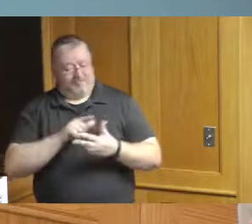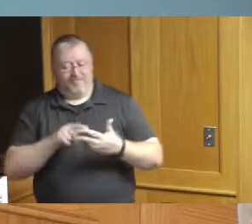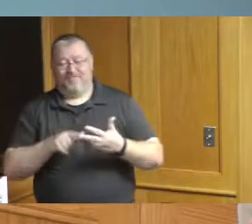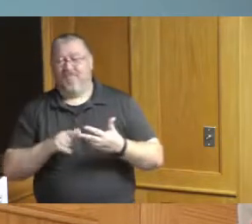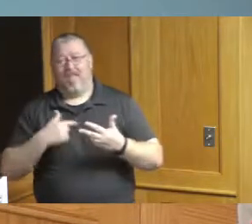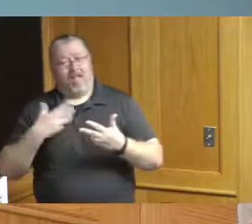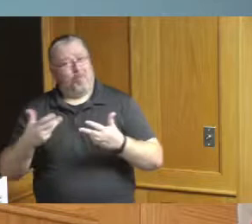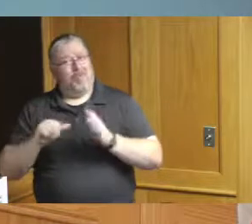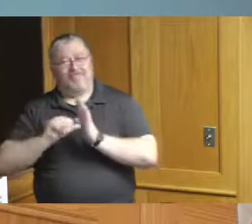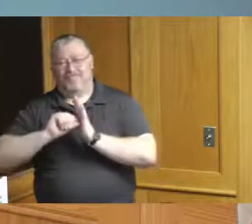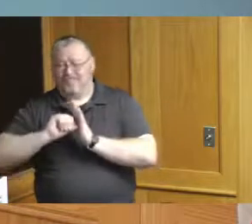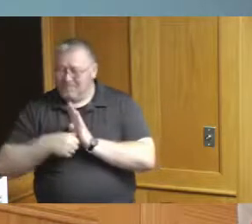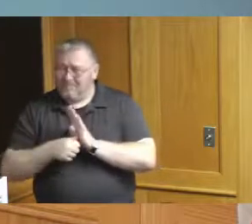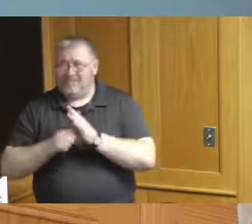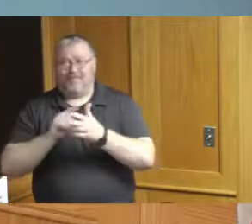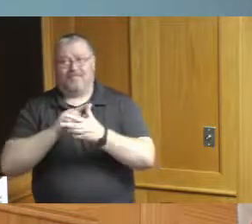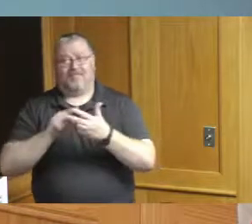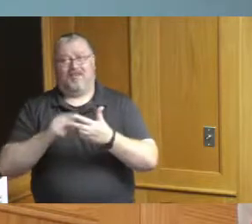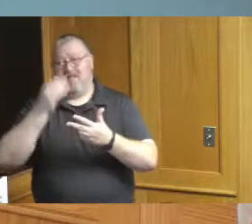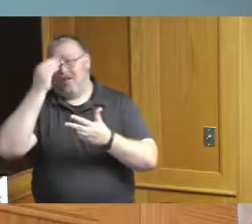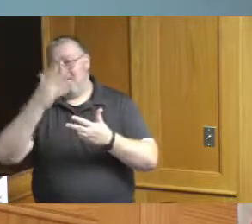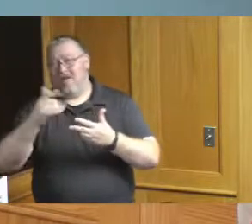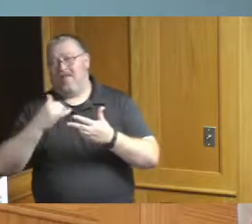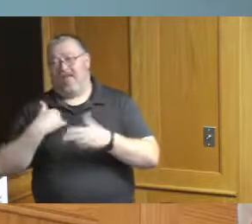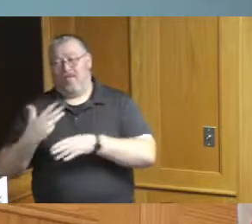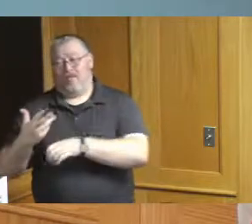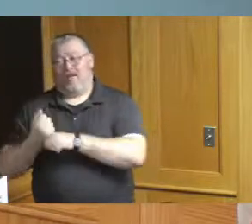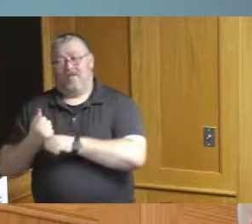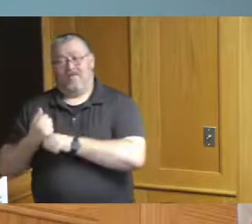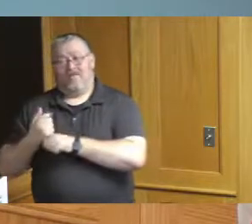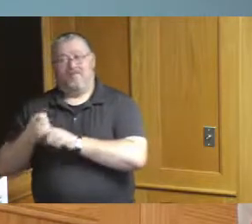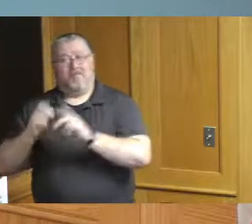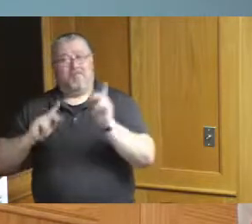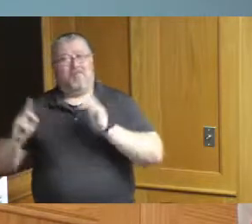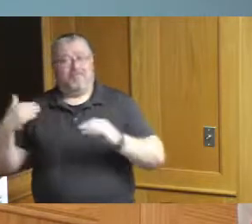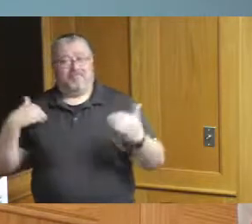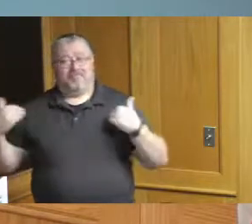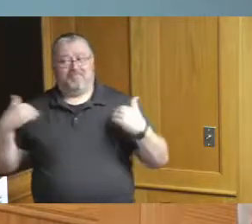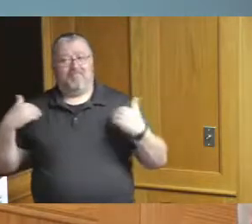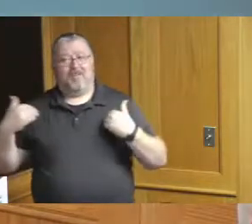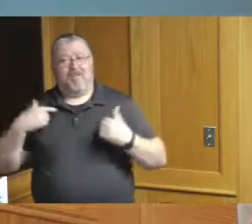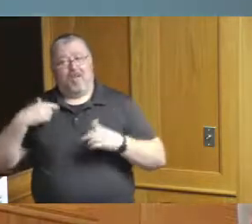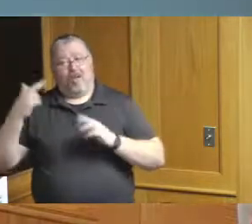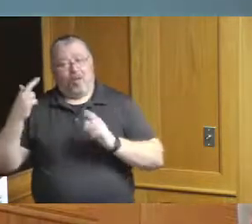wanted to highlight the information that I've received from people and i hope that this can be